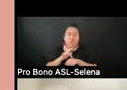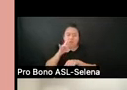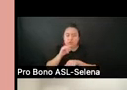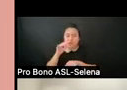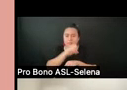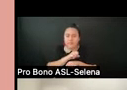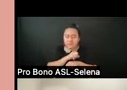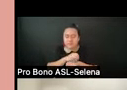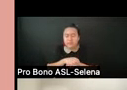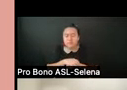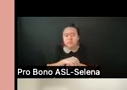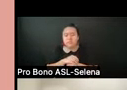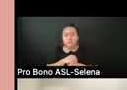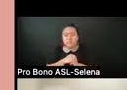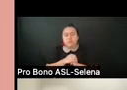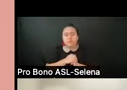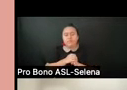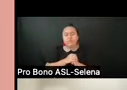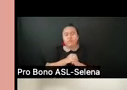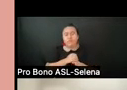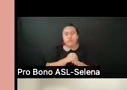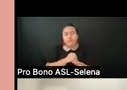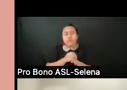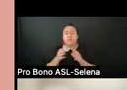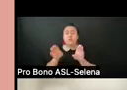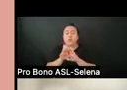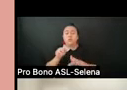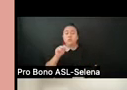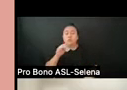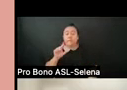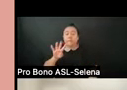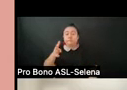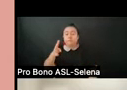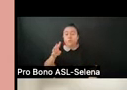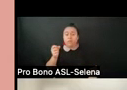Once it closes, our team reviews each of the applications throughout April for eligibility.